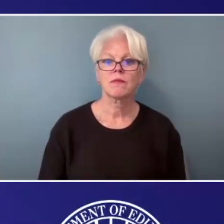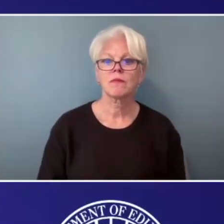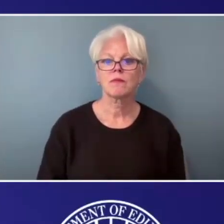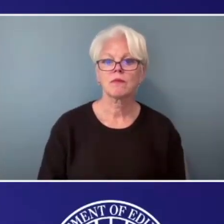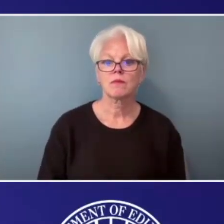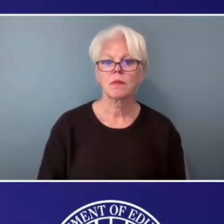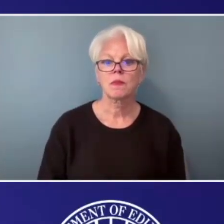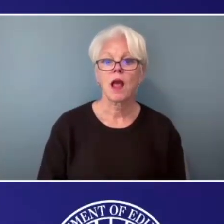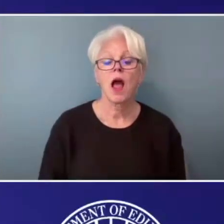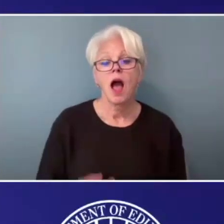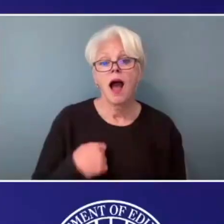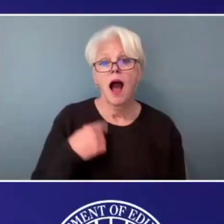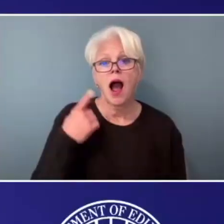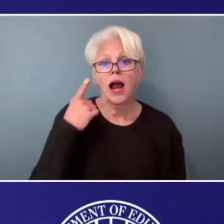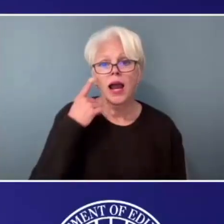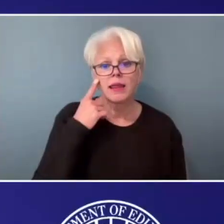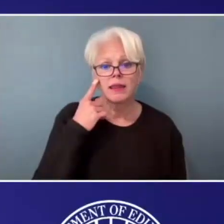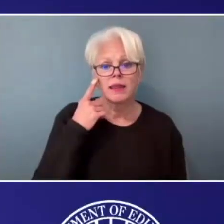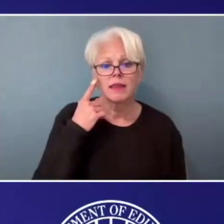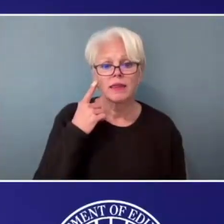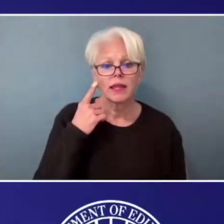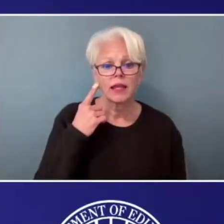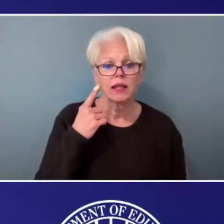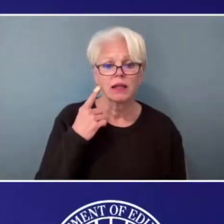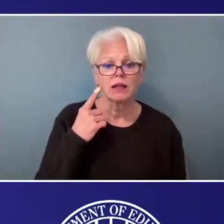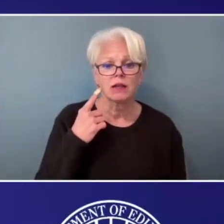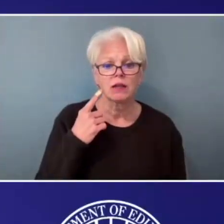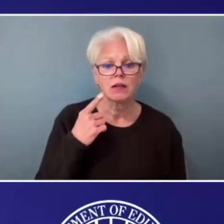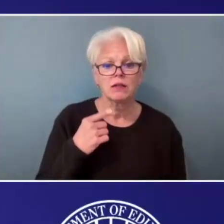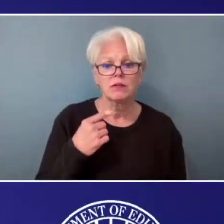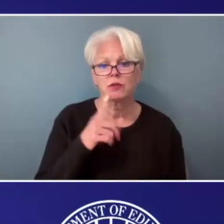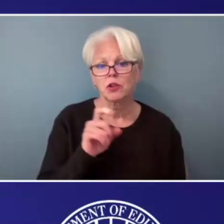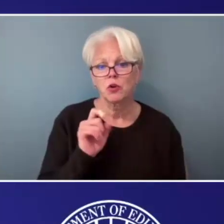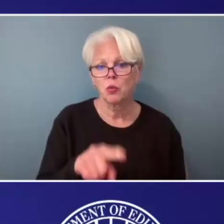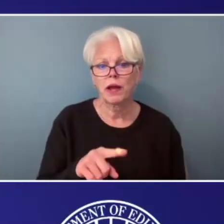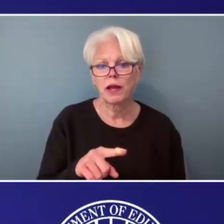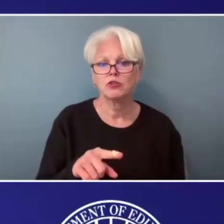Sure. So I think in terms of the question and the underlying assumptions,